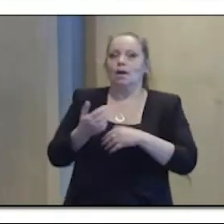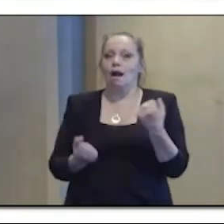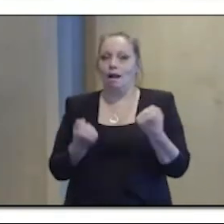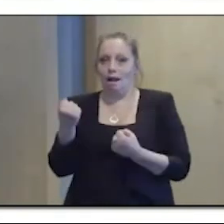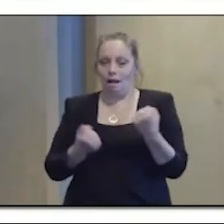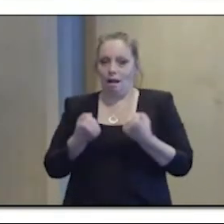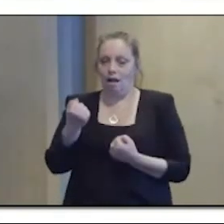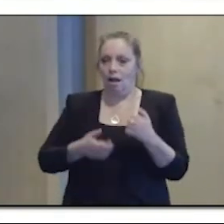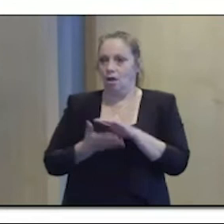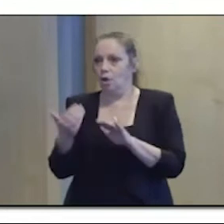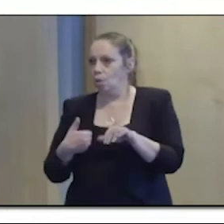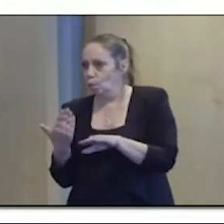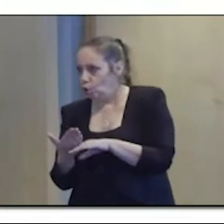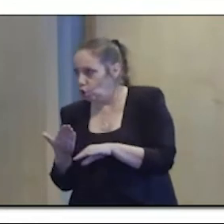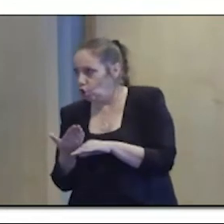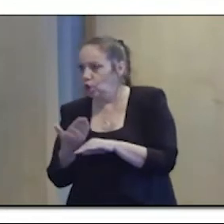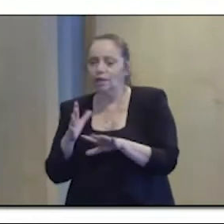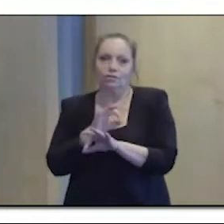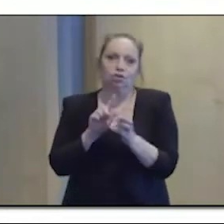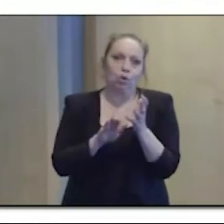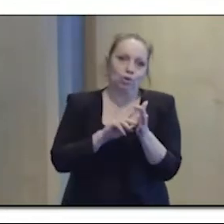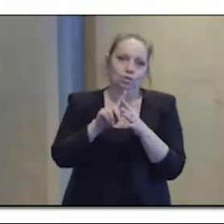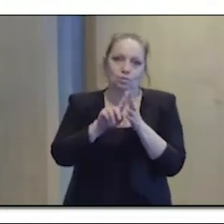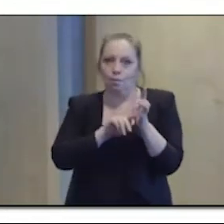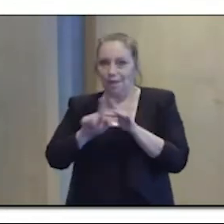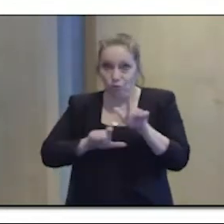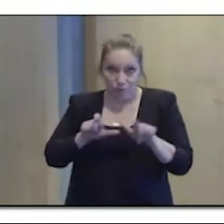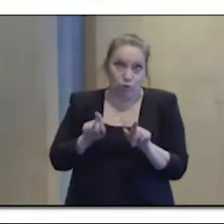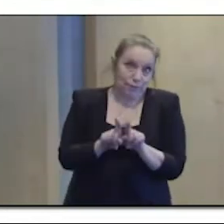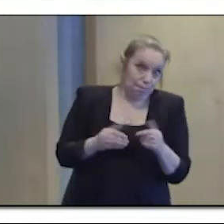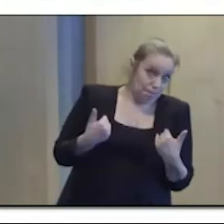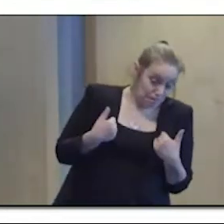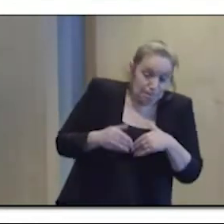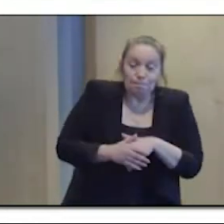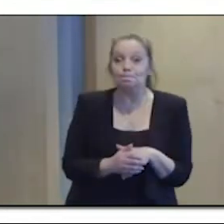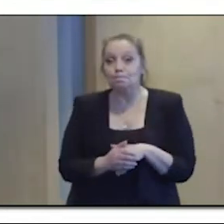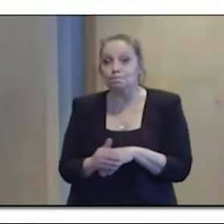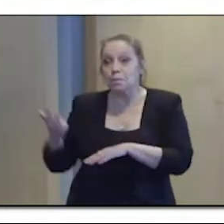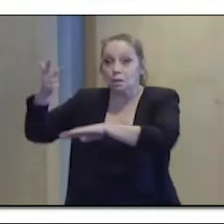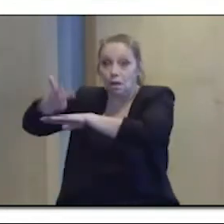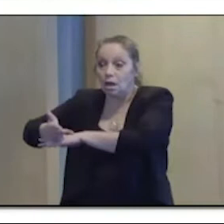work if you're not using public transport like I do. And so you could charge your car in the middle